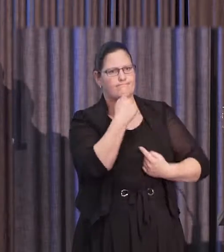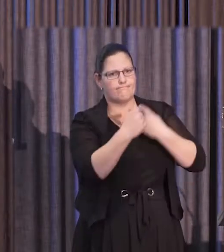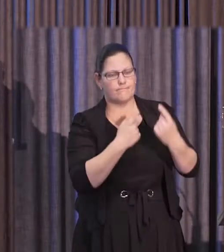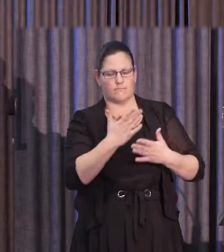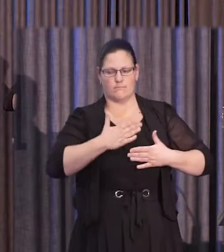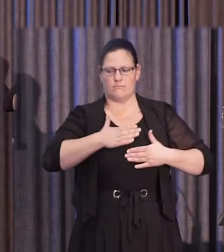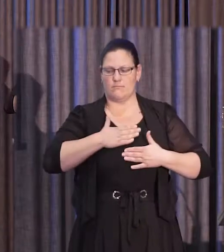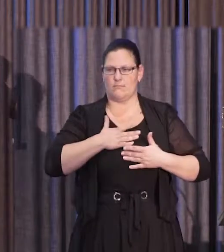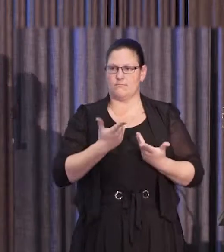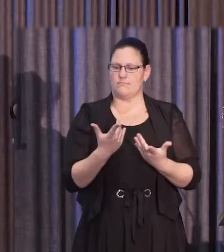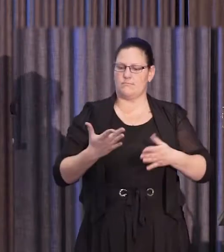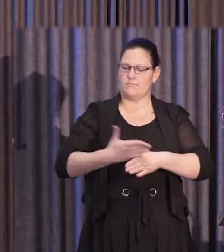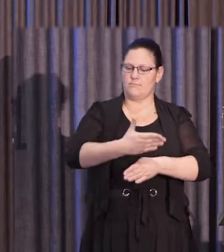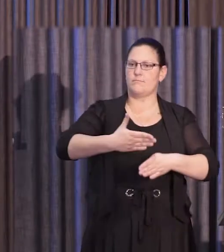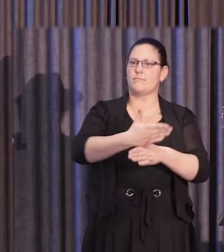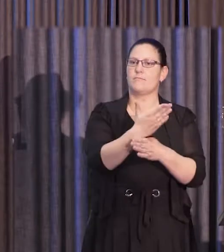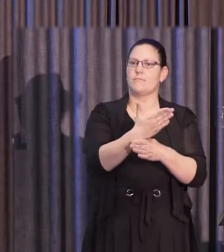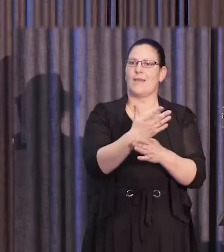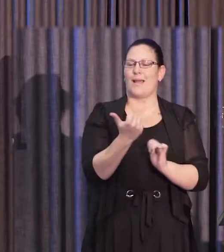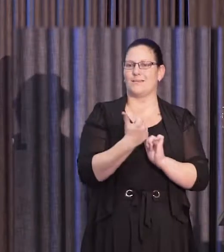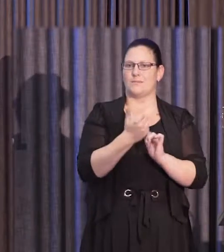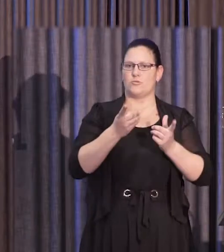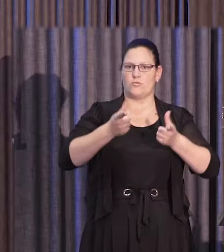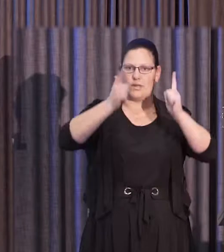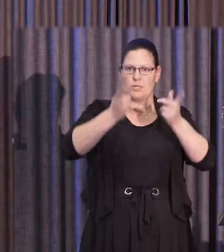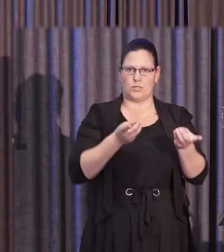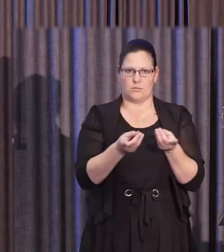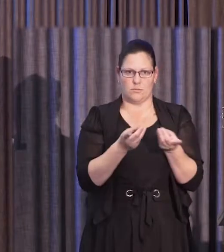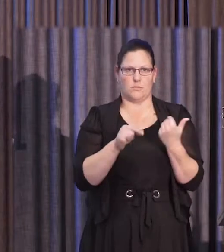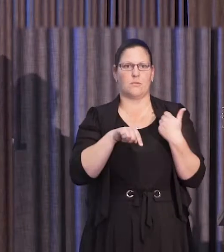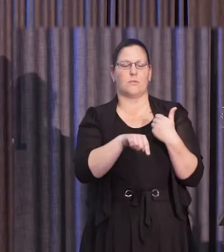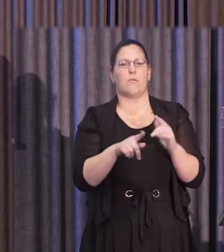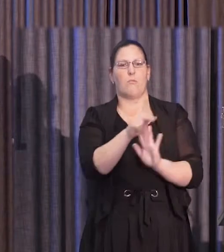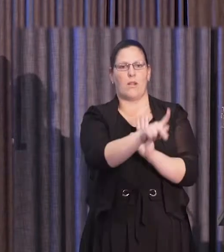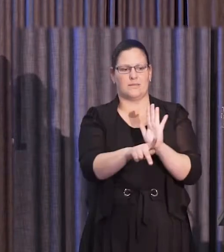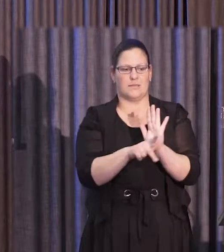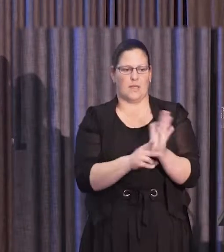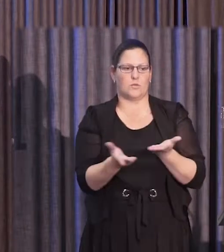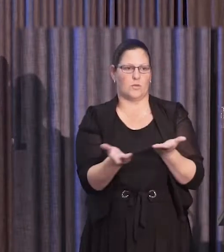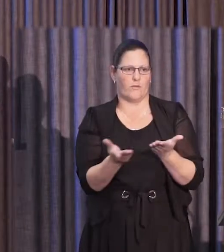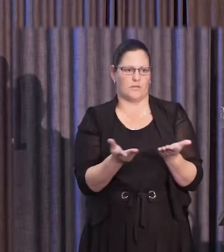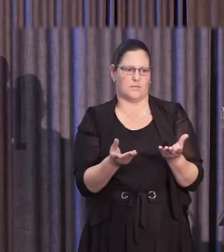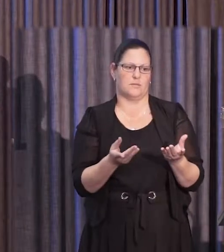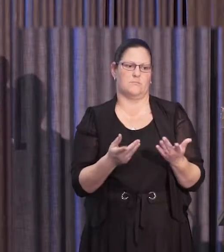as Assistant Director General Policy and Service Design in the Department of Communities, which is a bit of a mouth full.